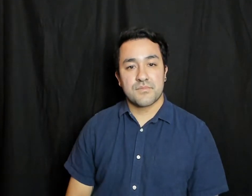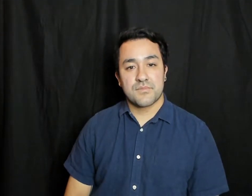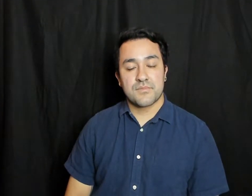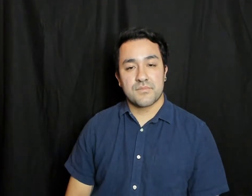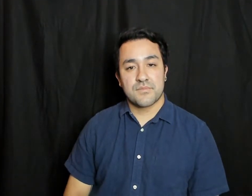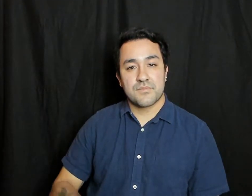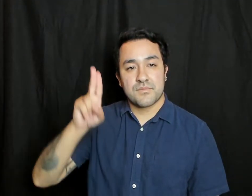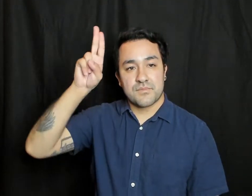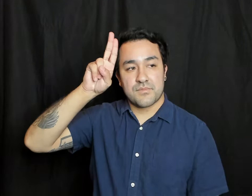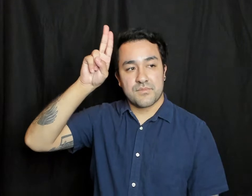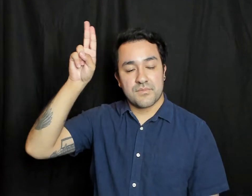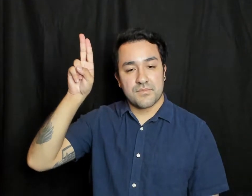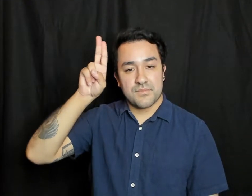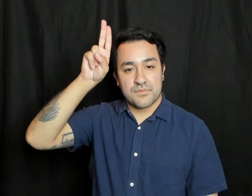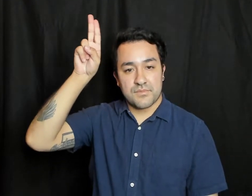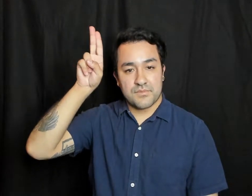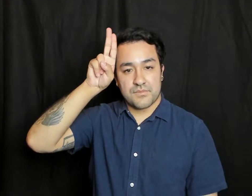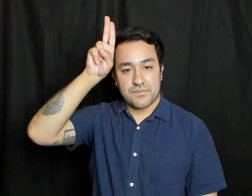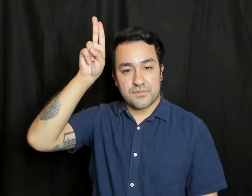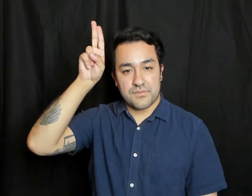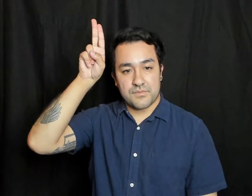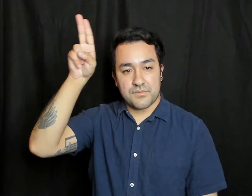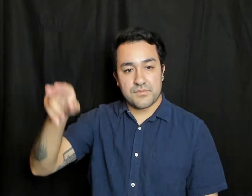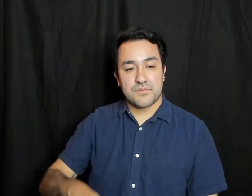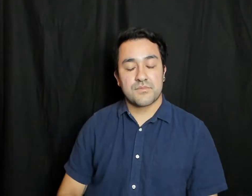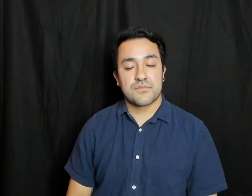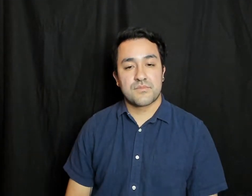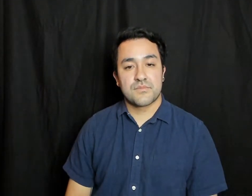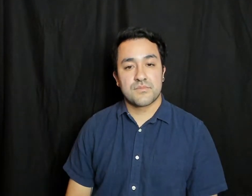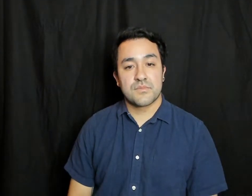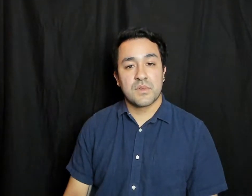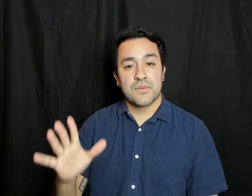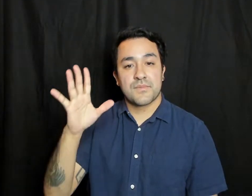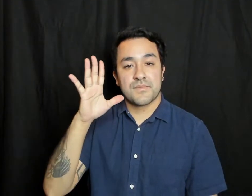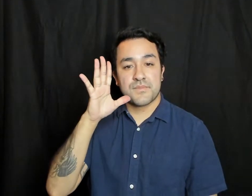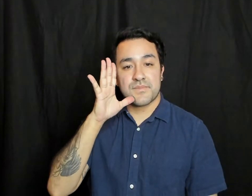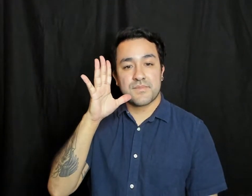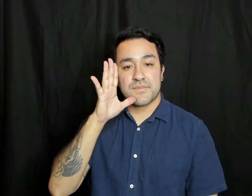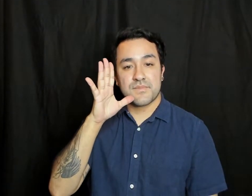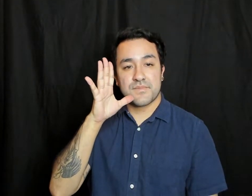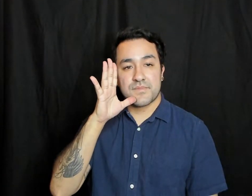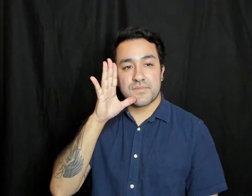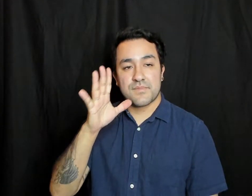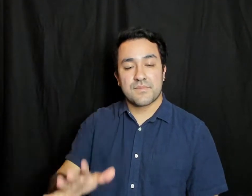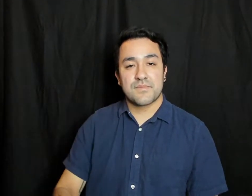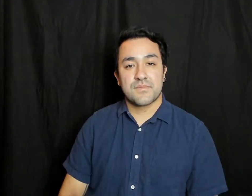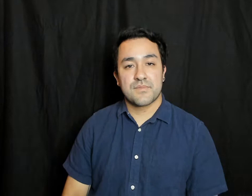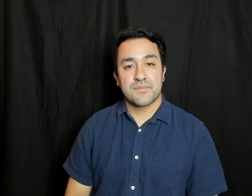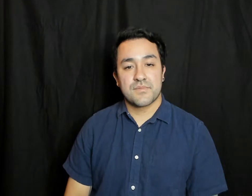UNCLE MOTHER